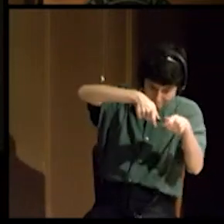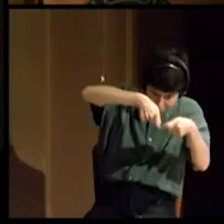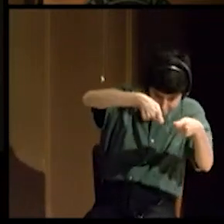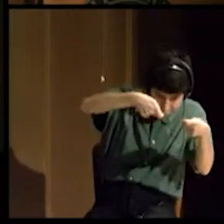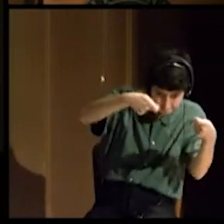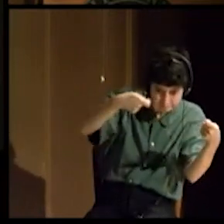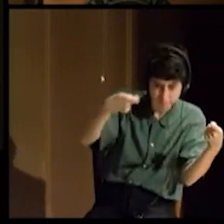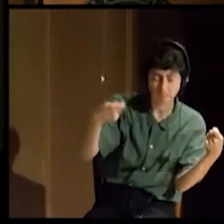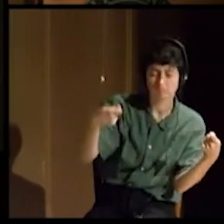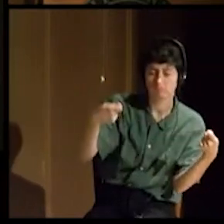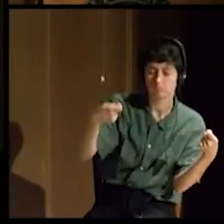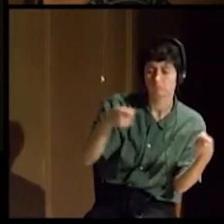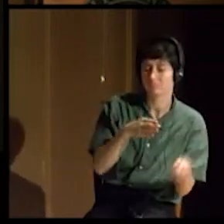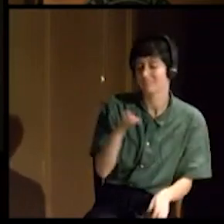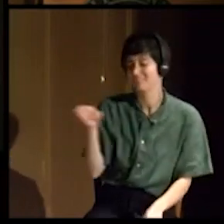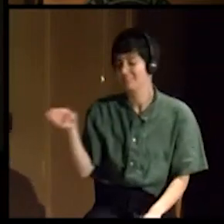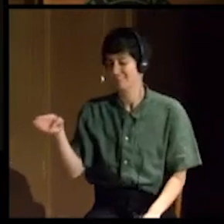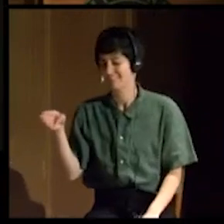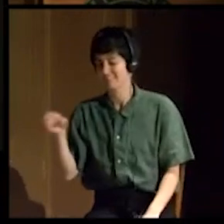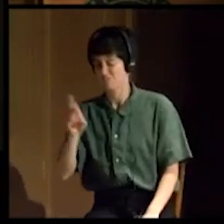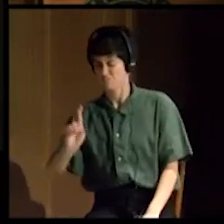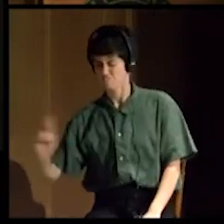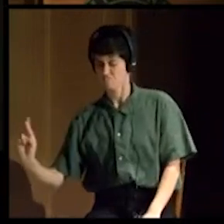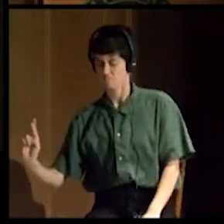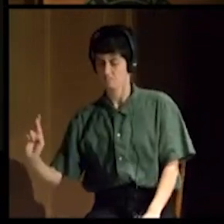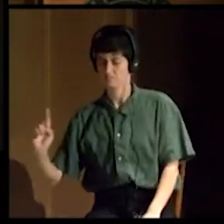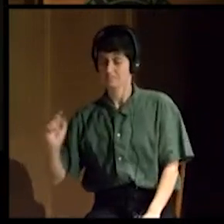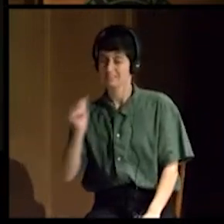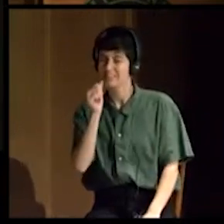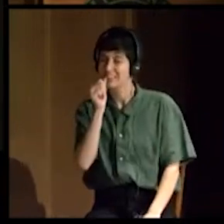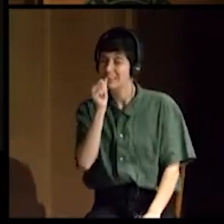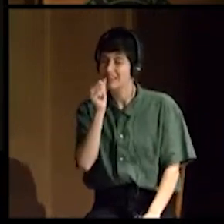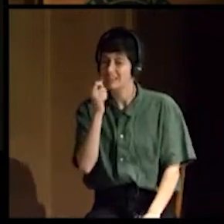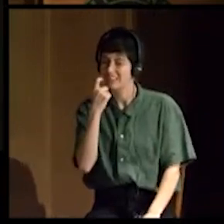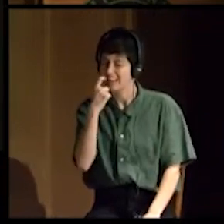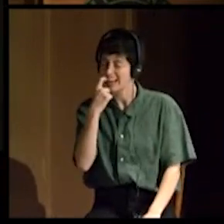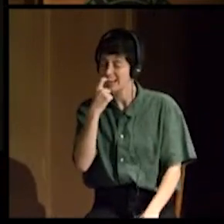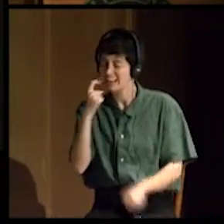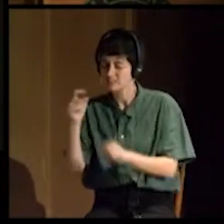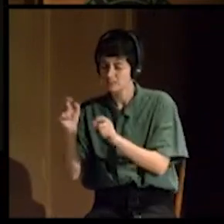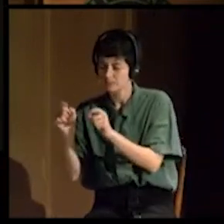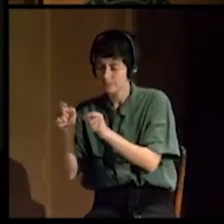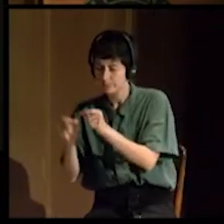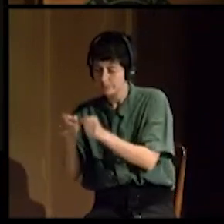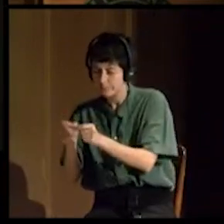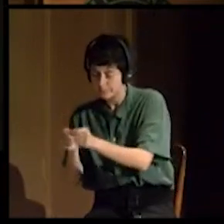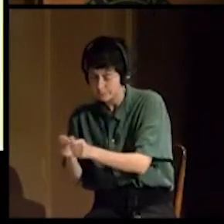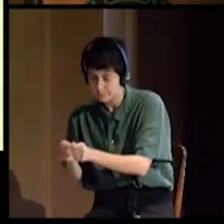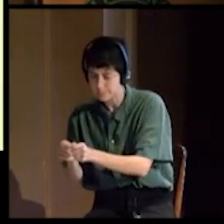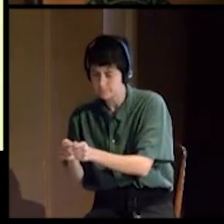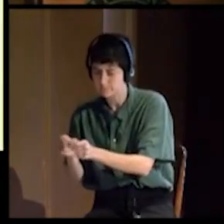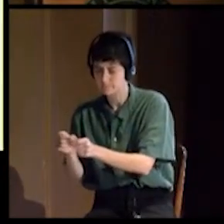And so I'll put these experimental run products on a micro probe and analyze them. So let me show you what we grew.